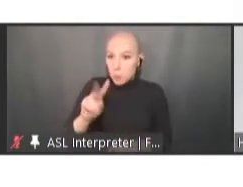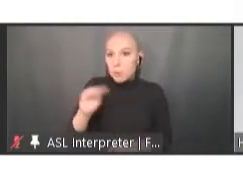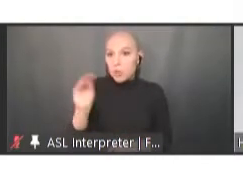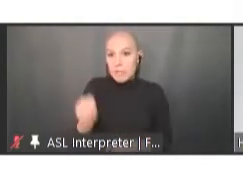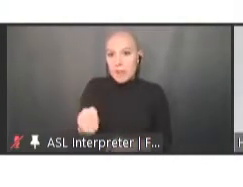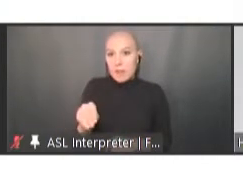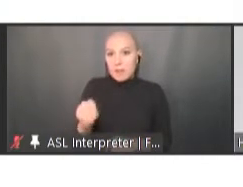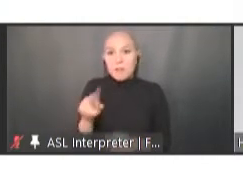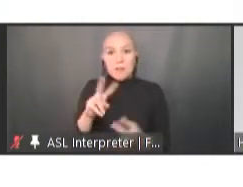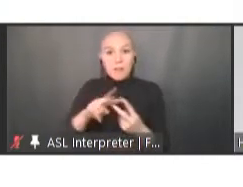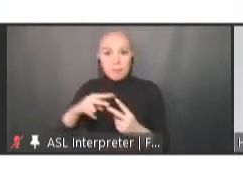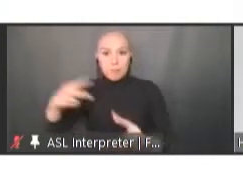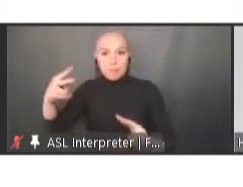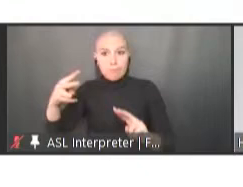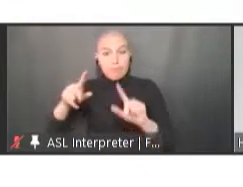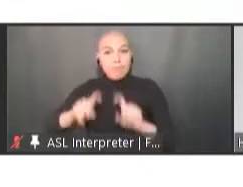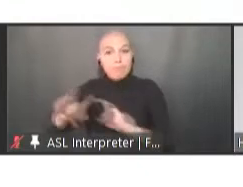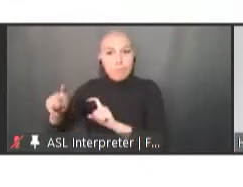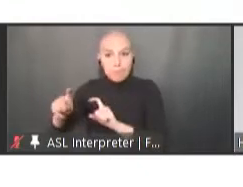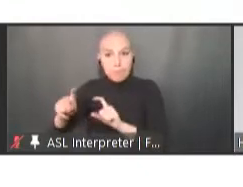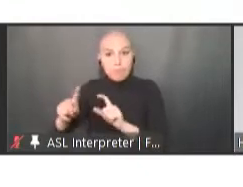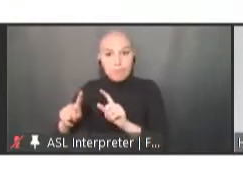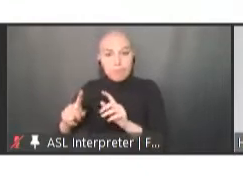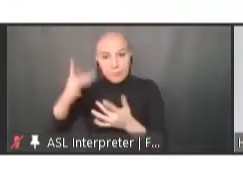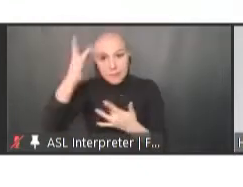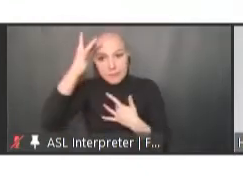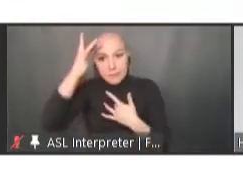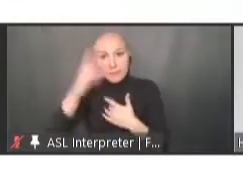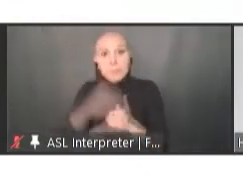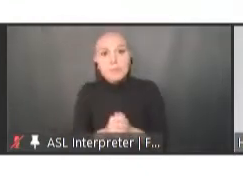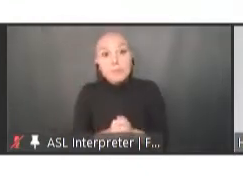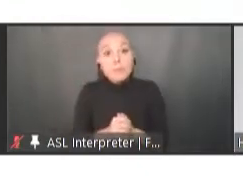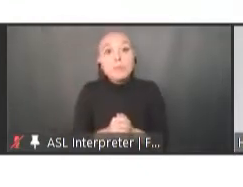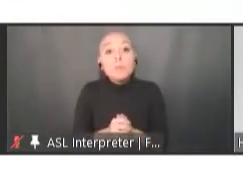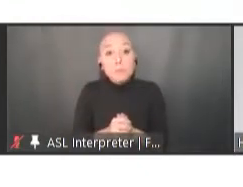To assess the impact of vaccination with additional N booster doses,